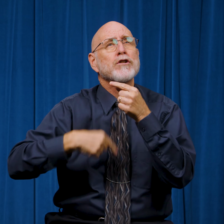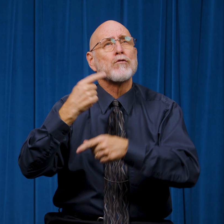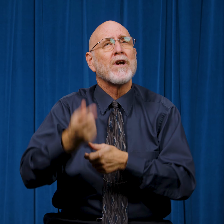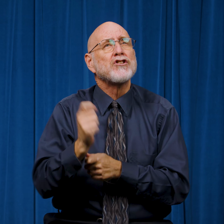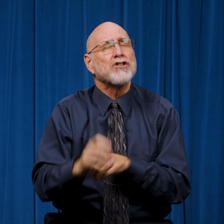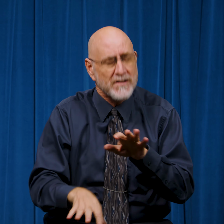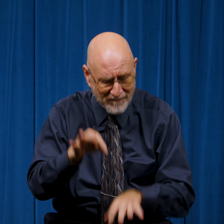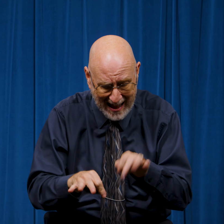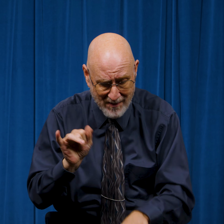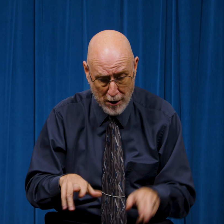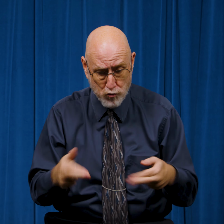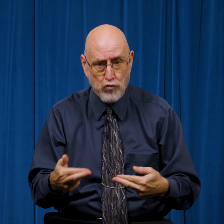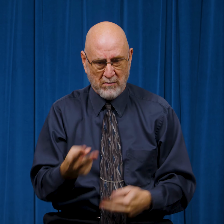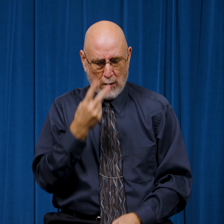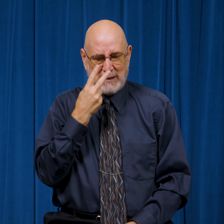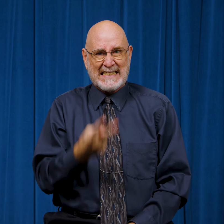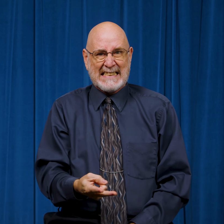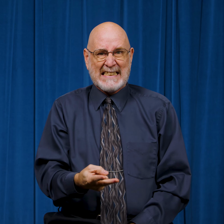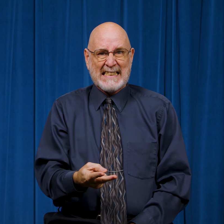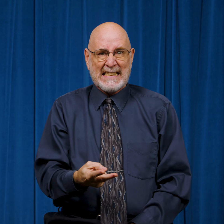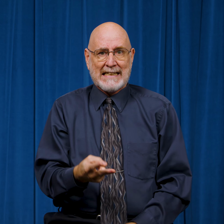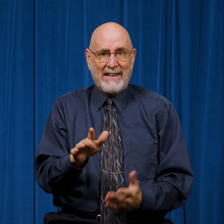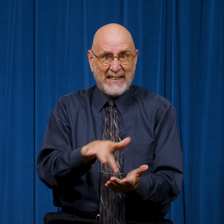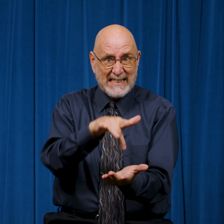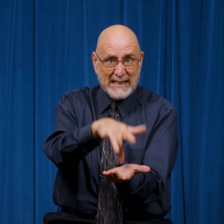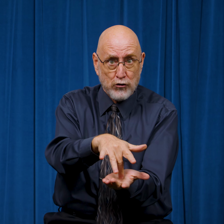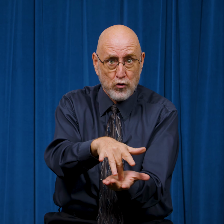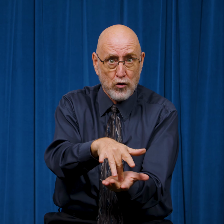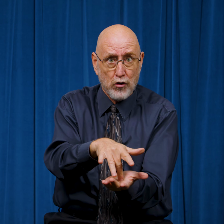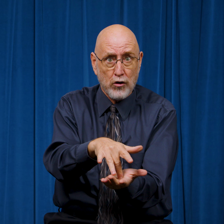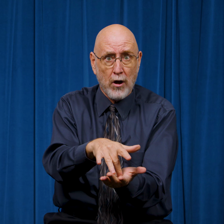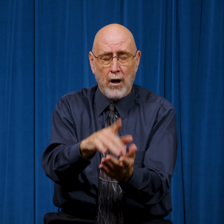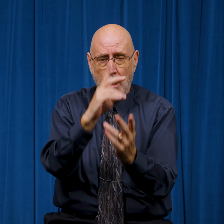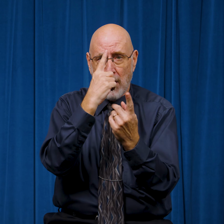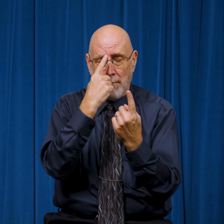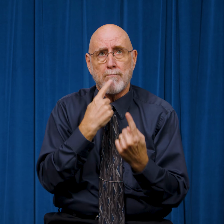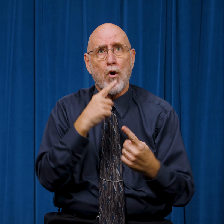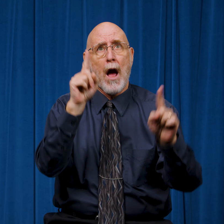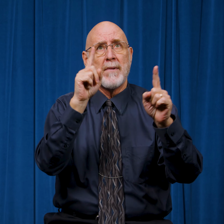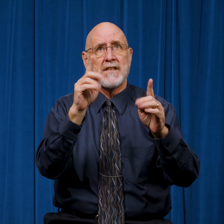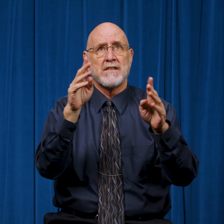they would find in this central, prominent, and overlooking position